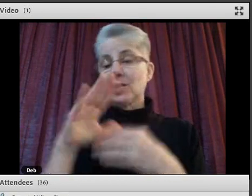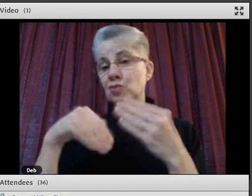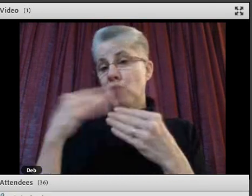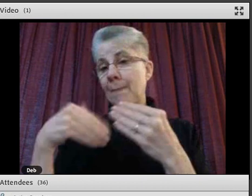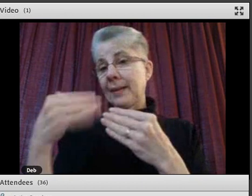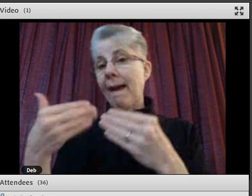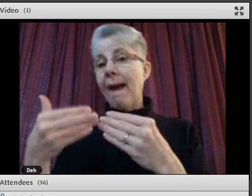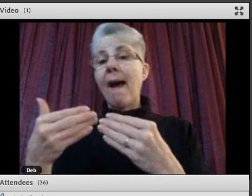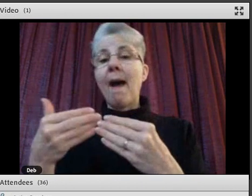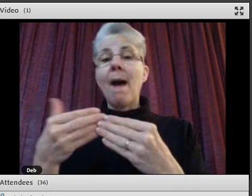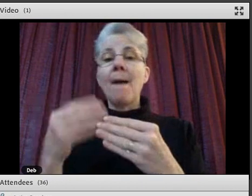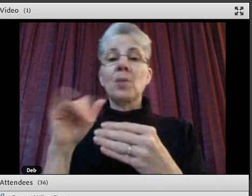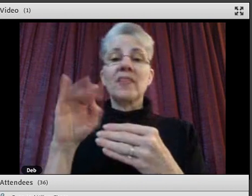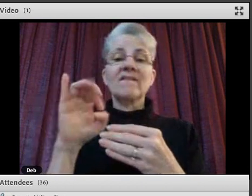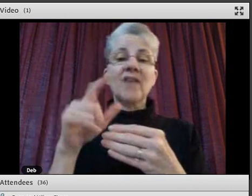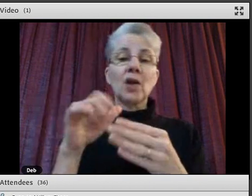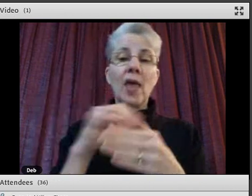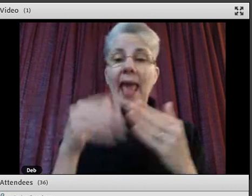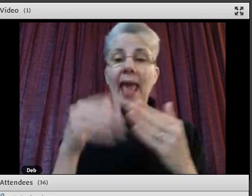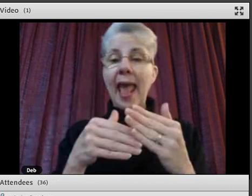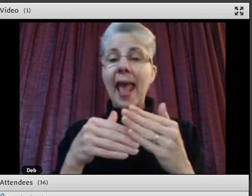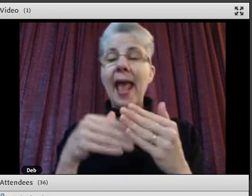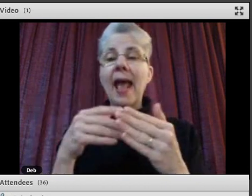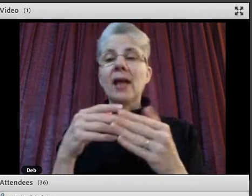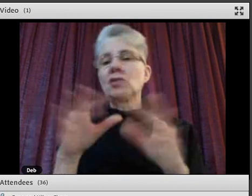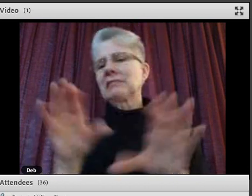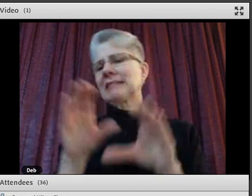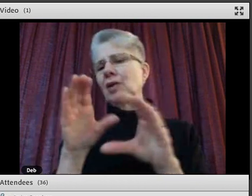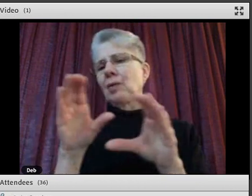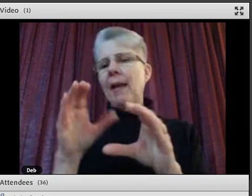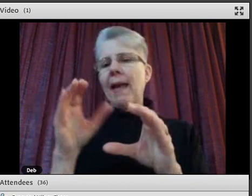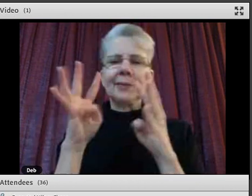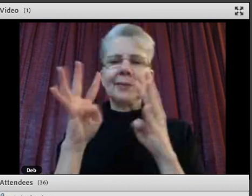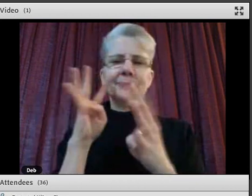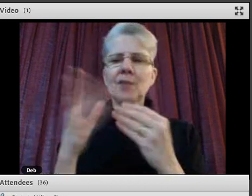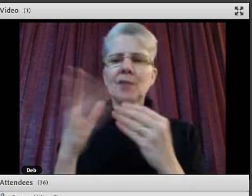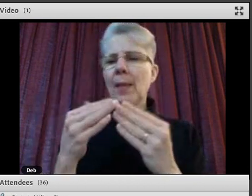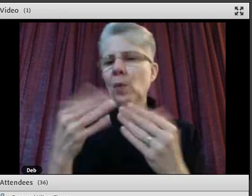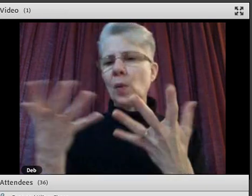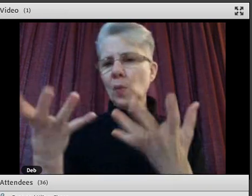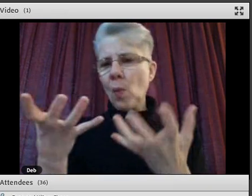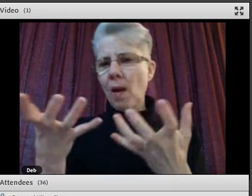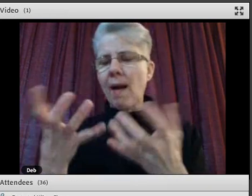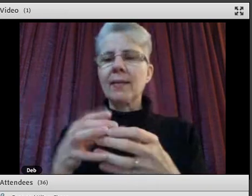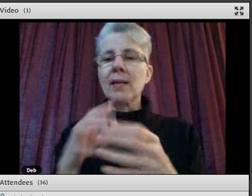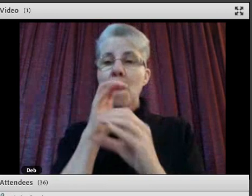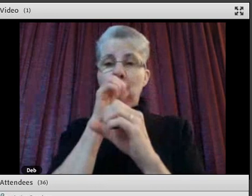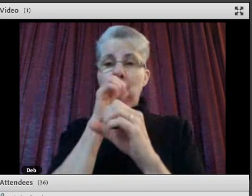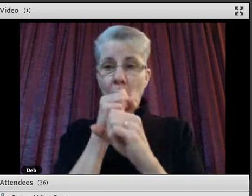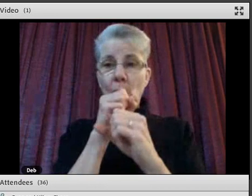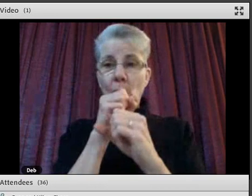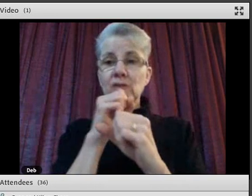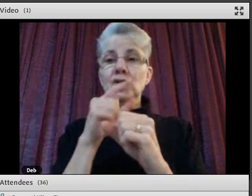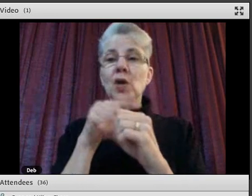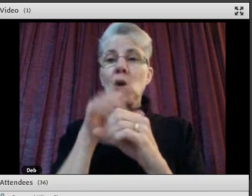You put the funnel in at the end. You can decorate it, design it as you like. Then you blow into it. You've got to buzz your lips together.